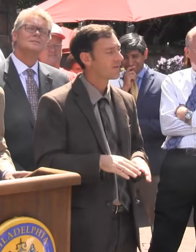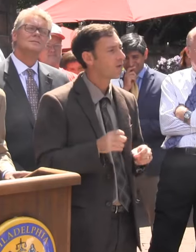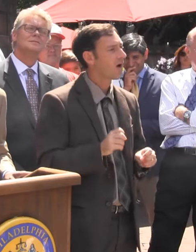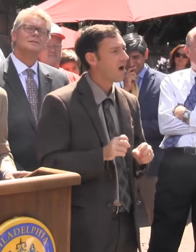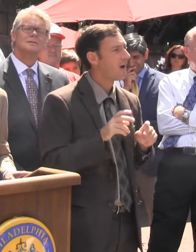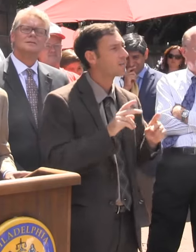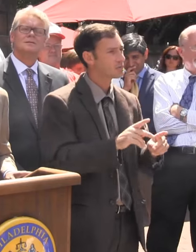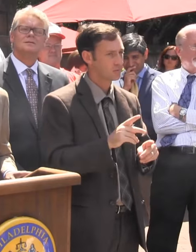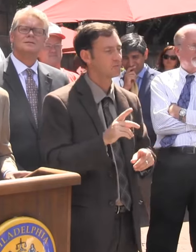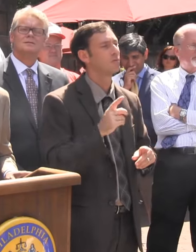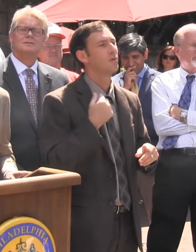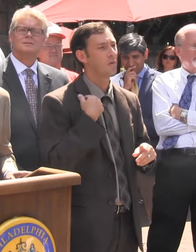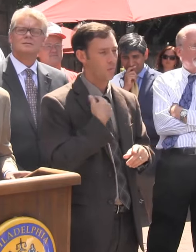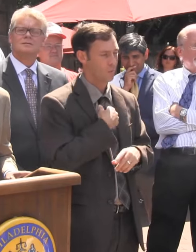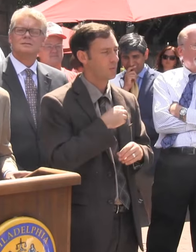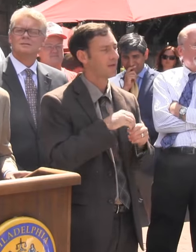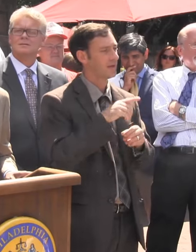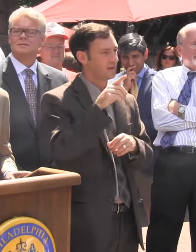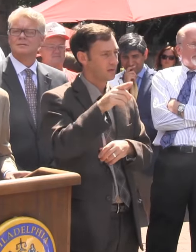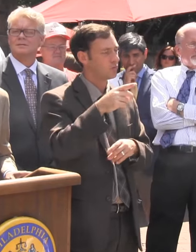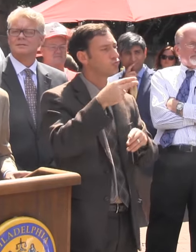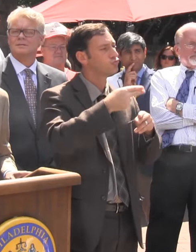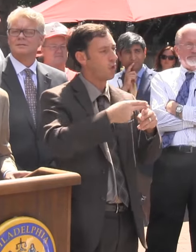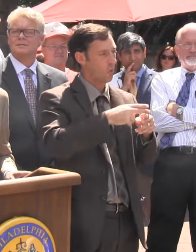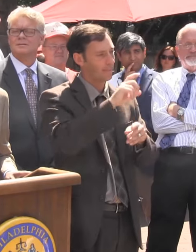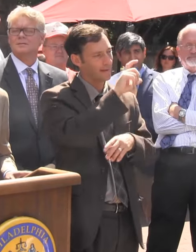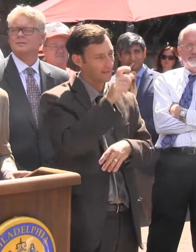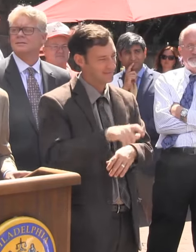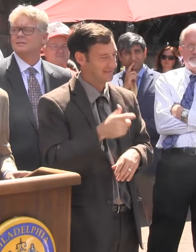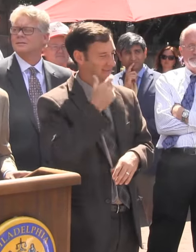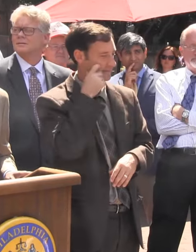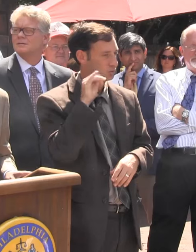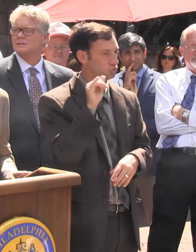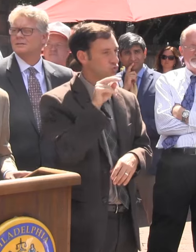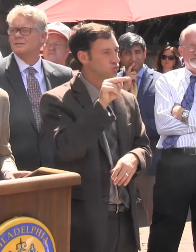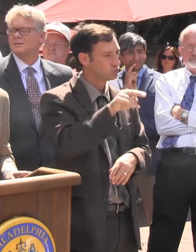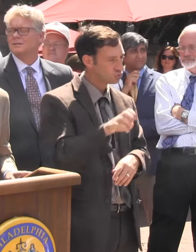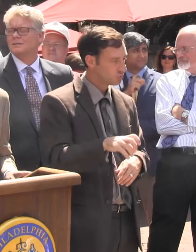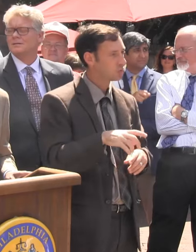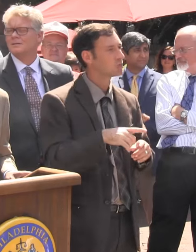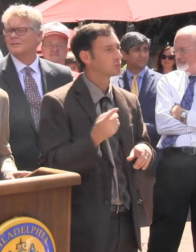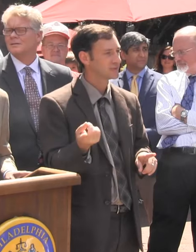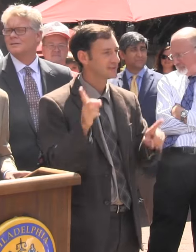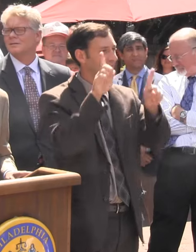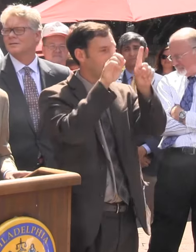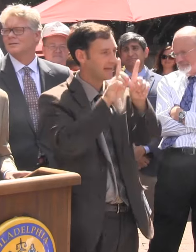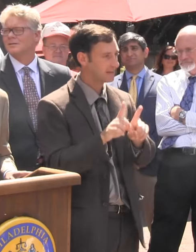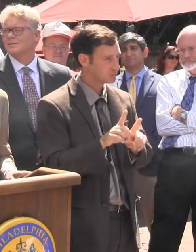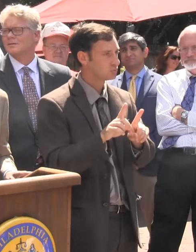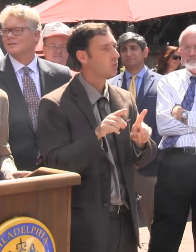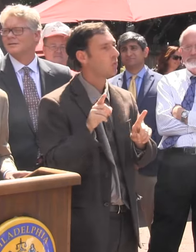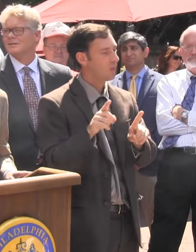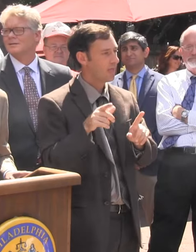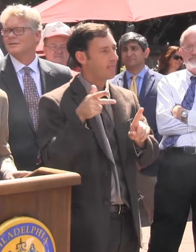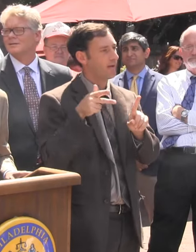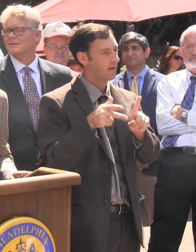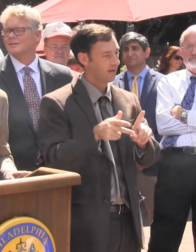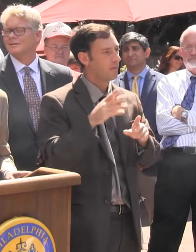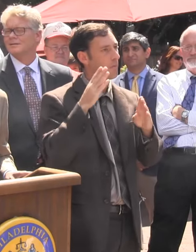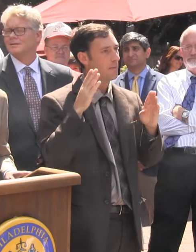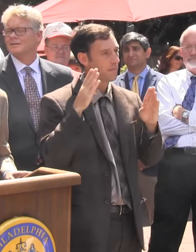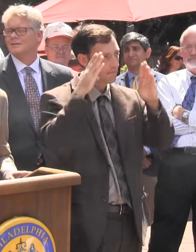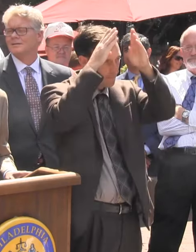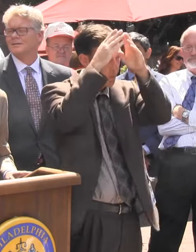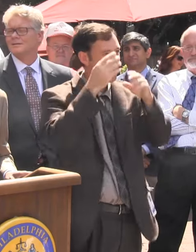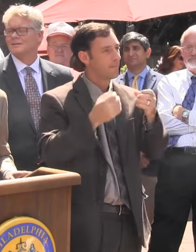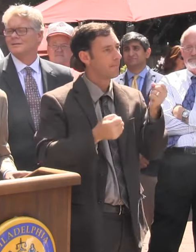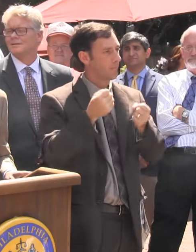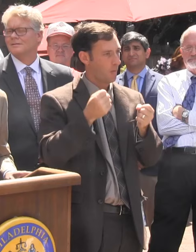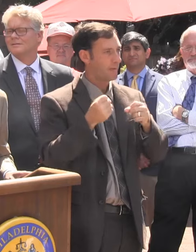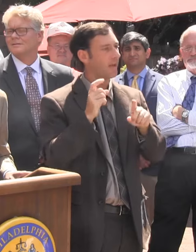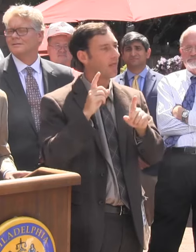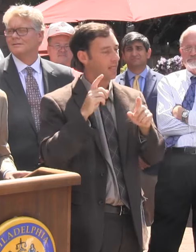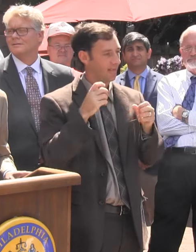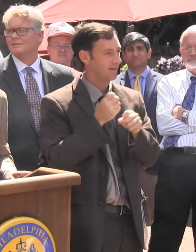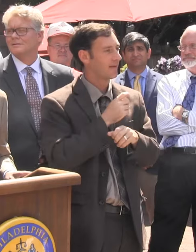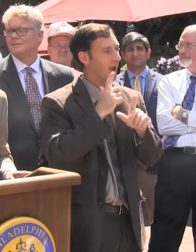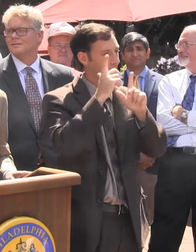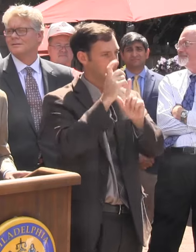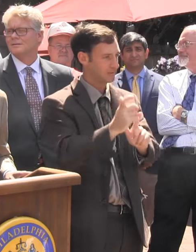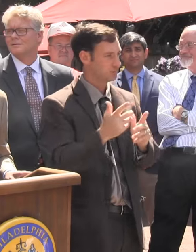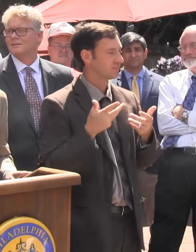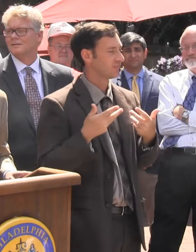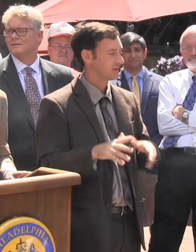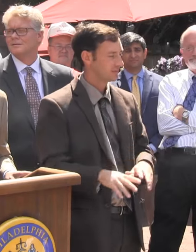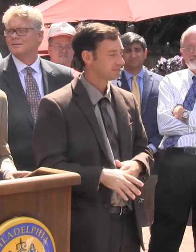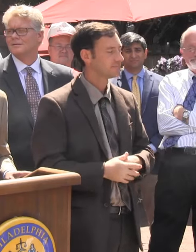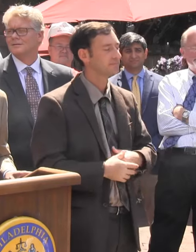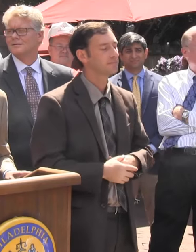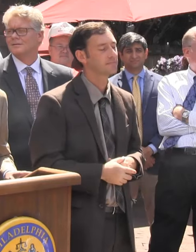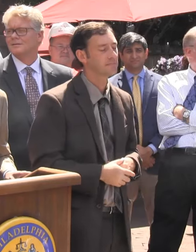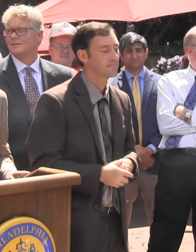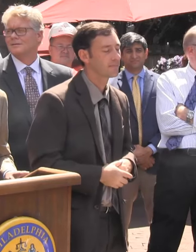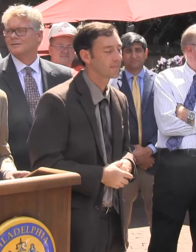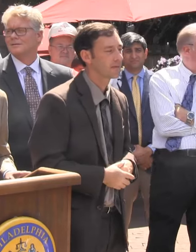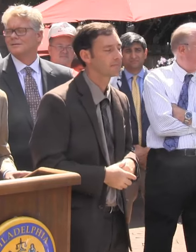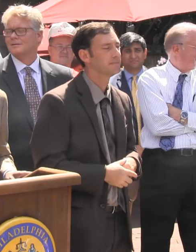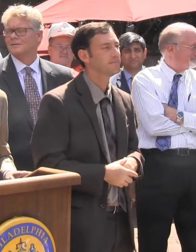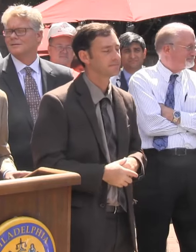we were in Rome, I guess in June, to stand next to, the Popemobile and get a photo. Apparently